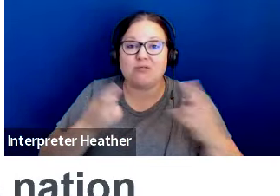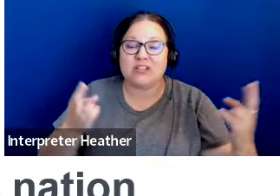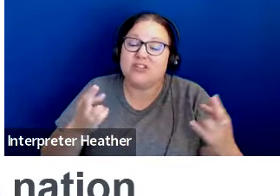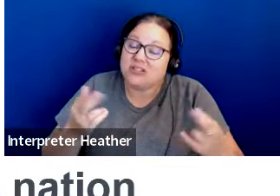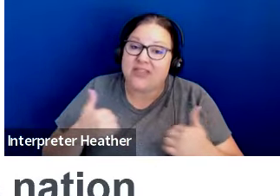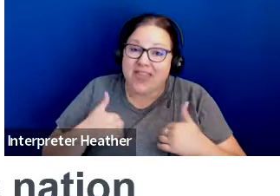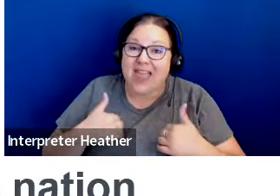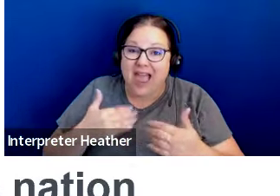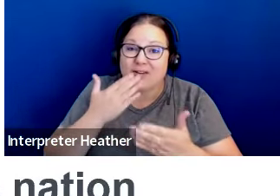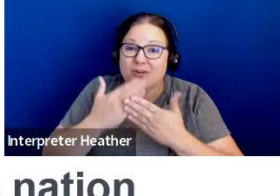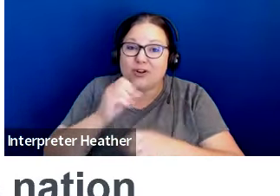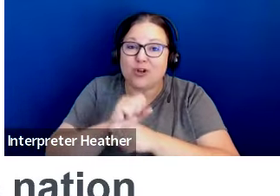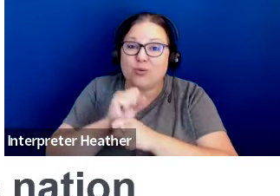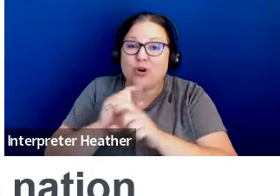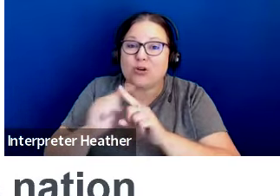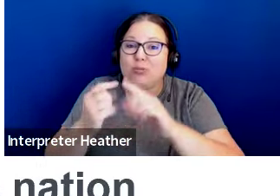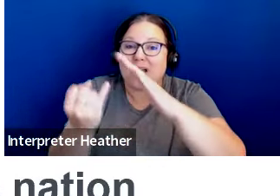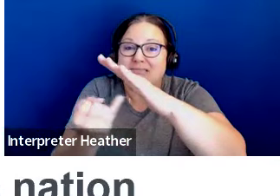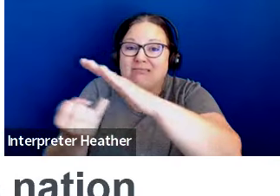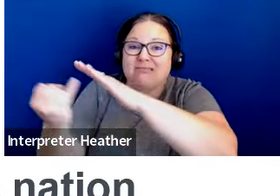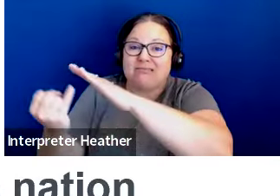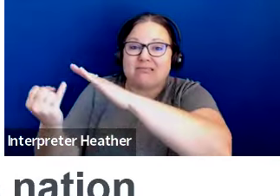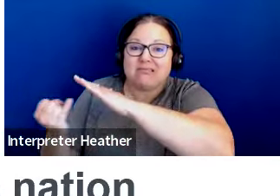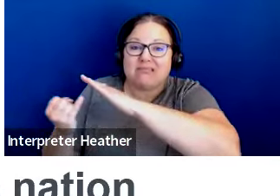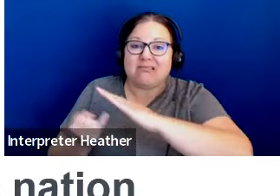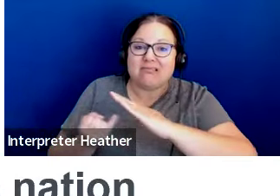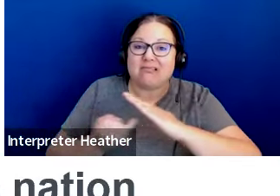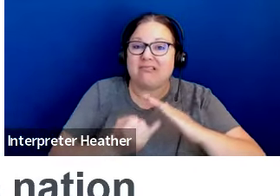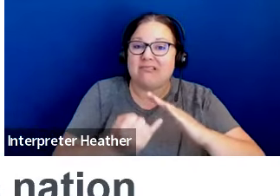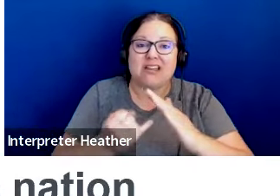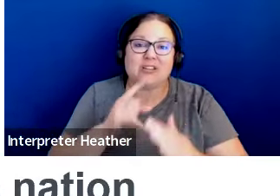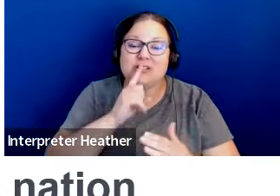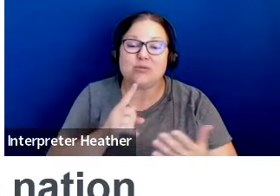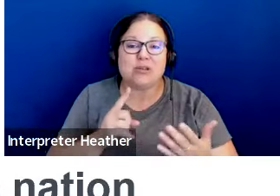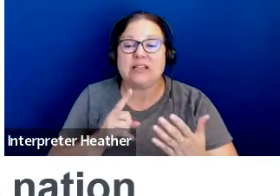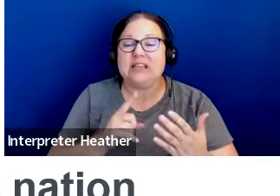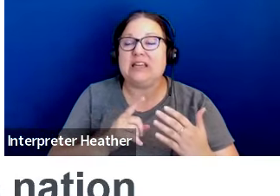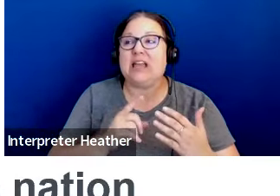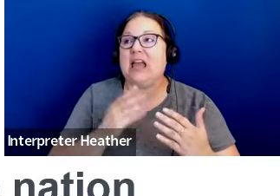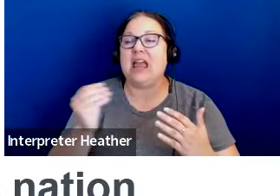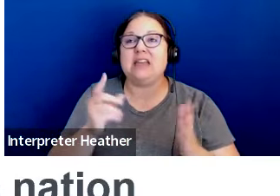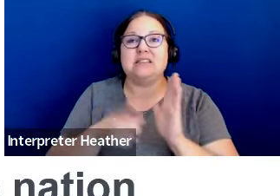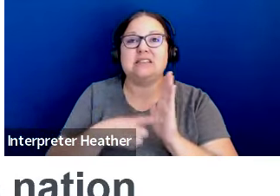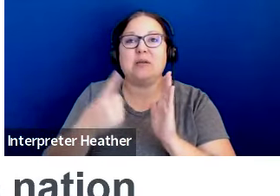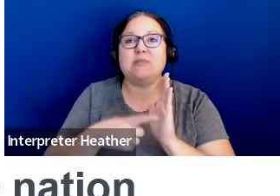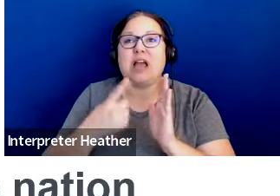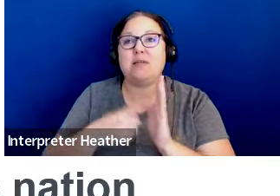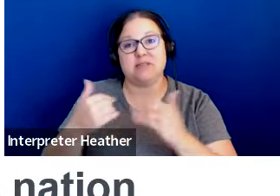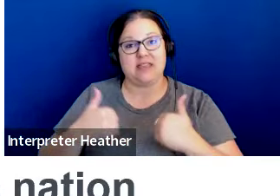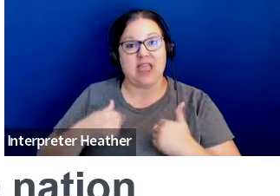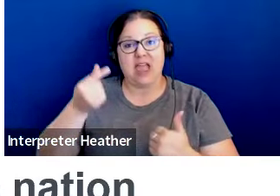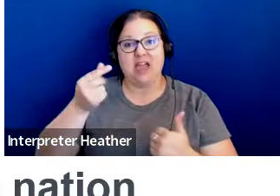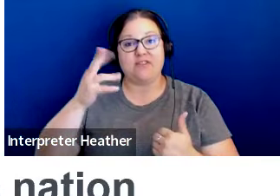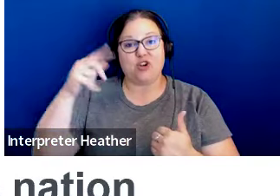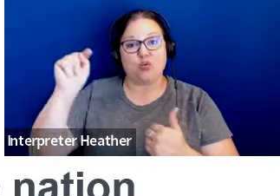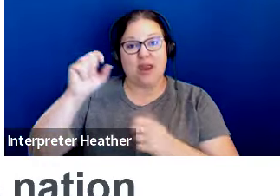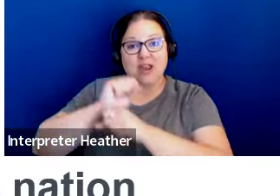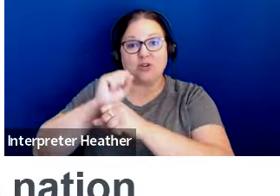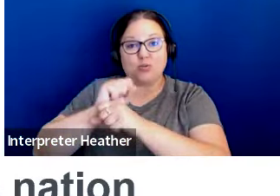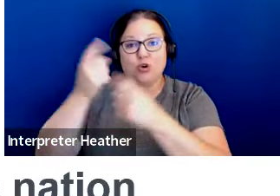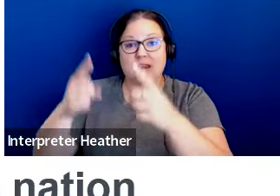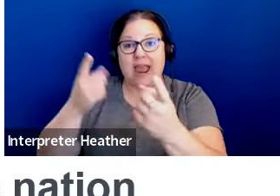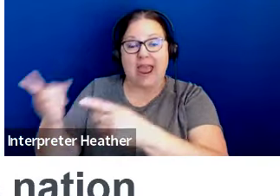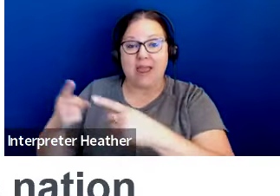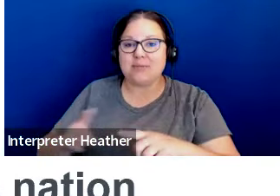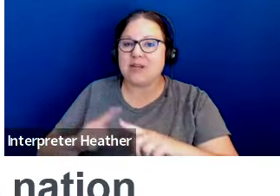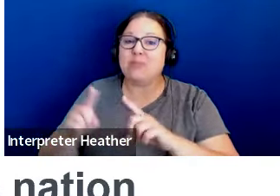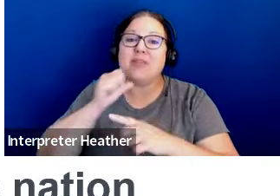was siloed and often there were large grant works going on without knowledge-sharing to others,